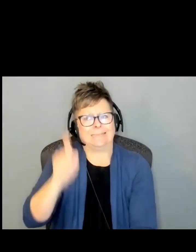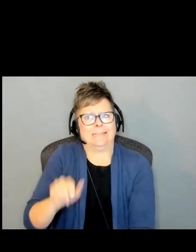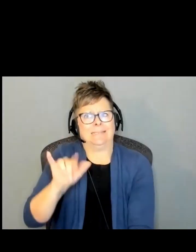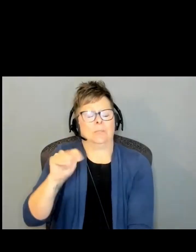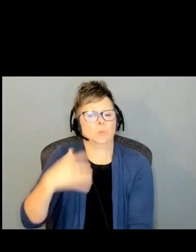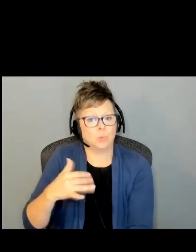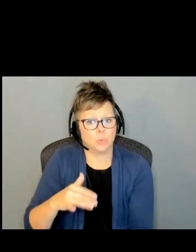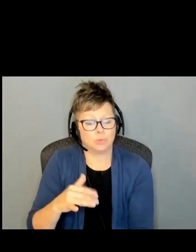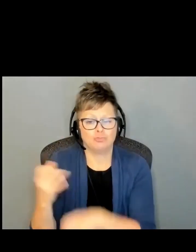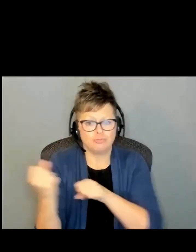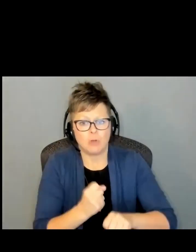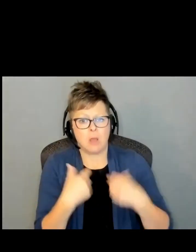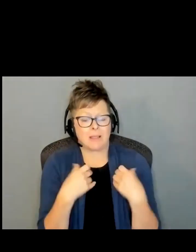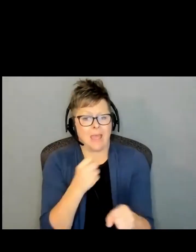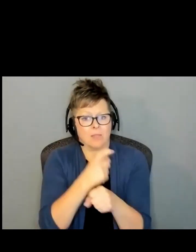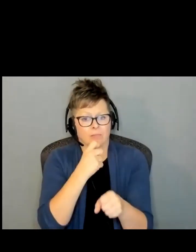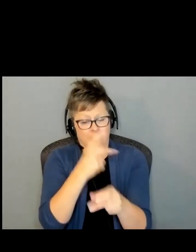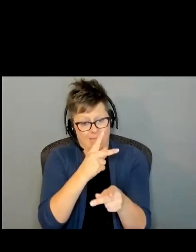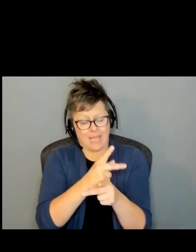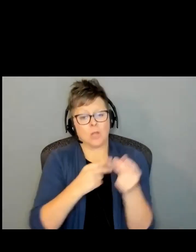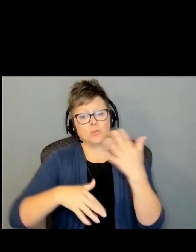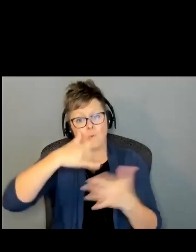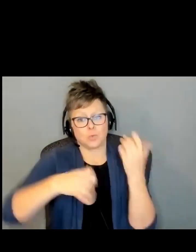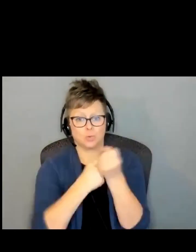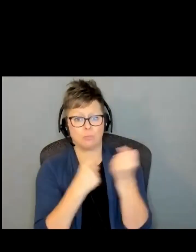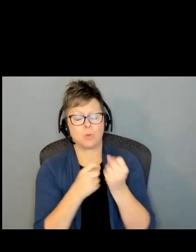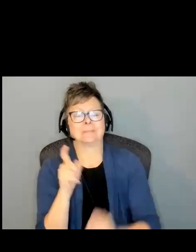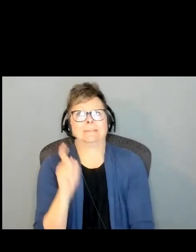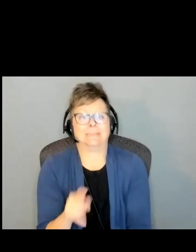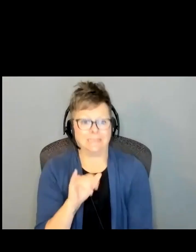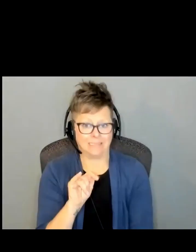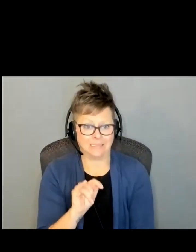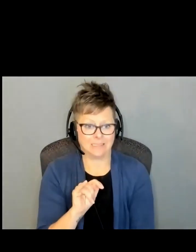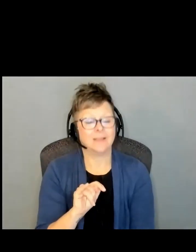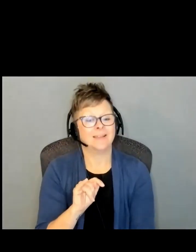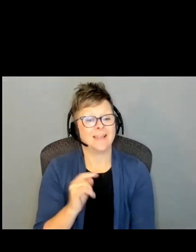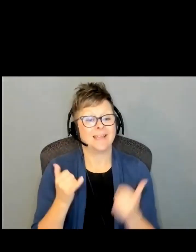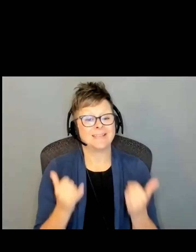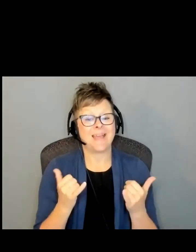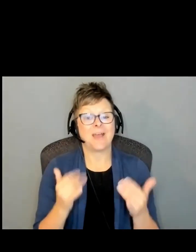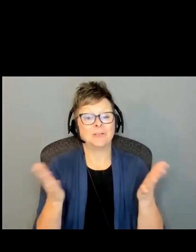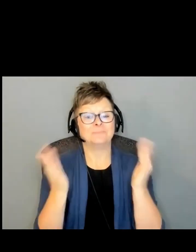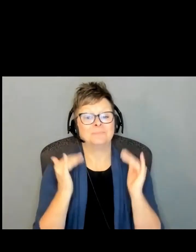and social supports. I am happy to move on to Jessica Wong's question.